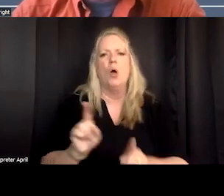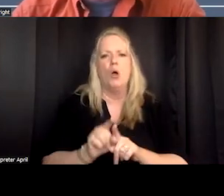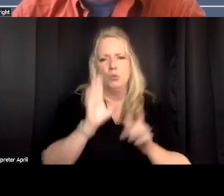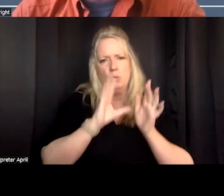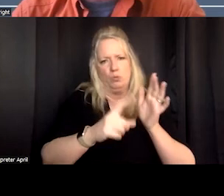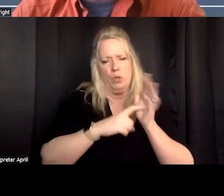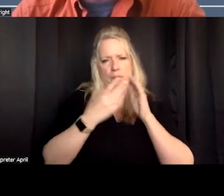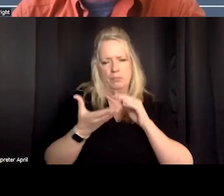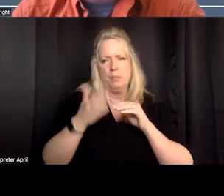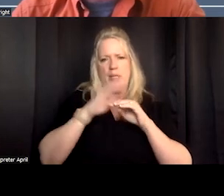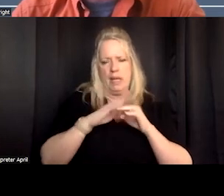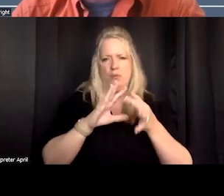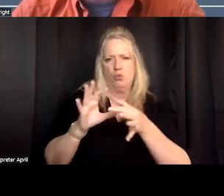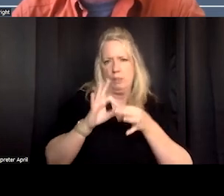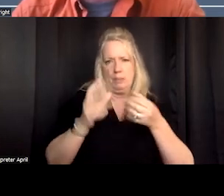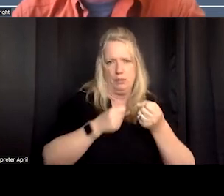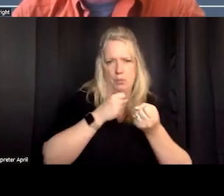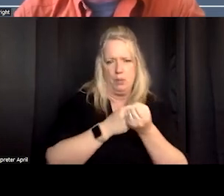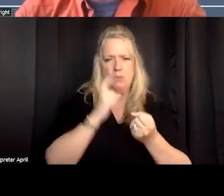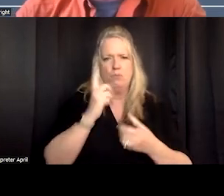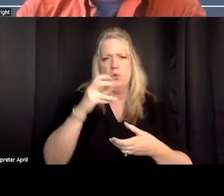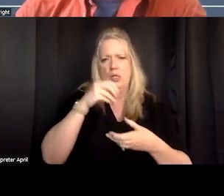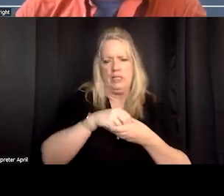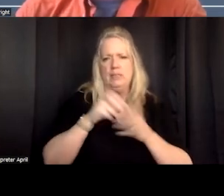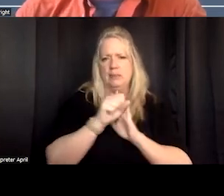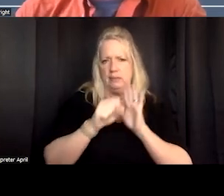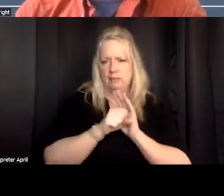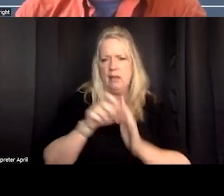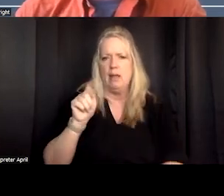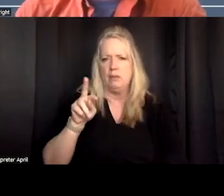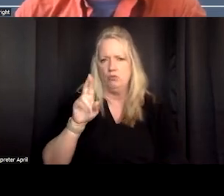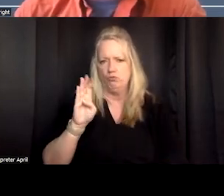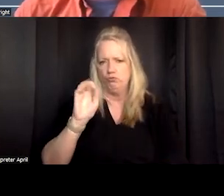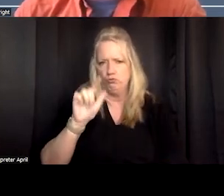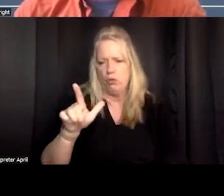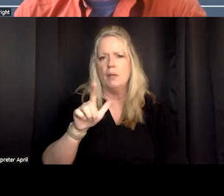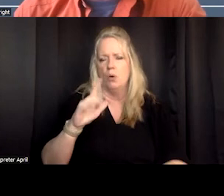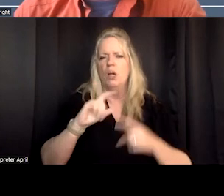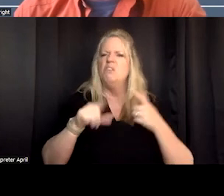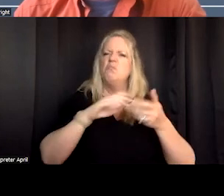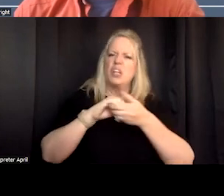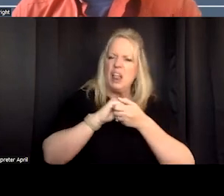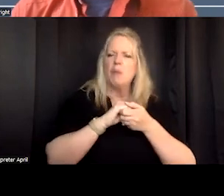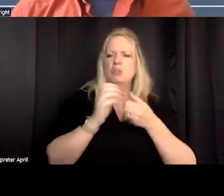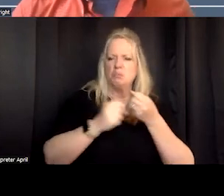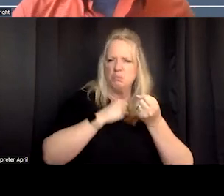COORDINATION AND RESPONSE FOR TRIBAL RESPONSE. COLLABORATION AND SUPPORT WITH TRIBES TO ENSURE,